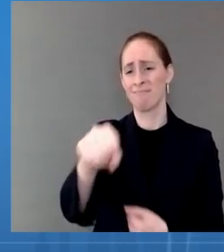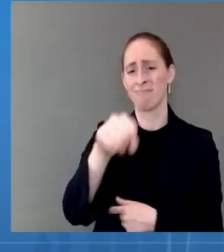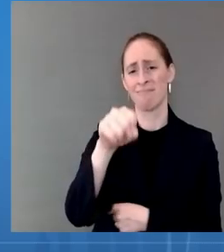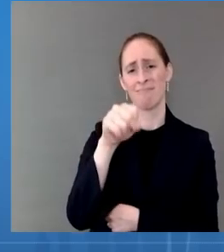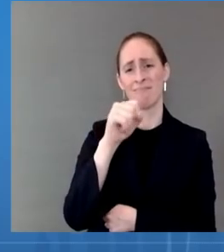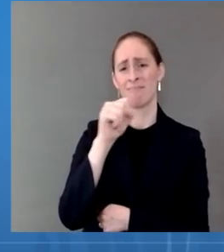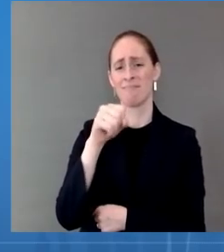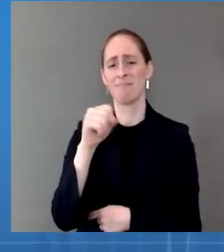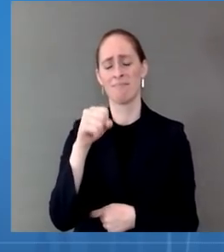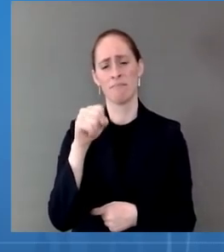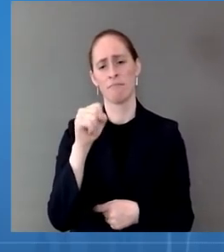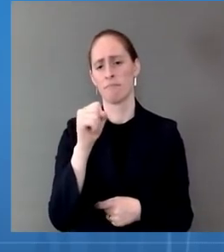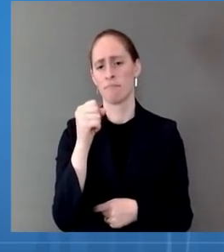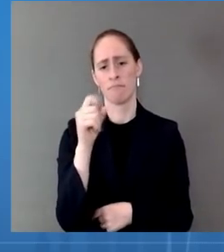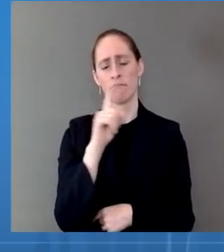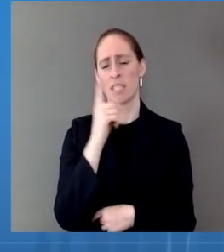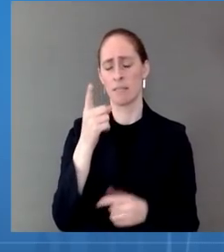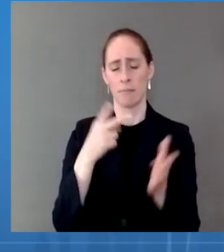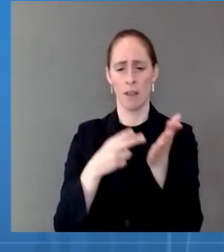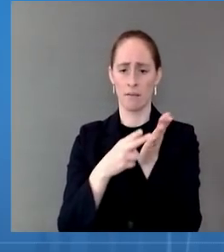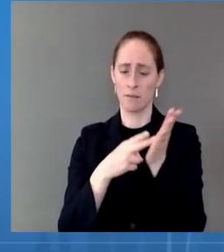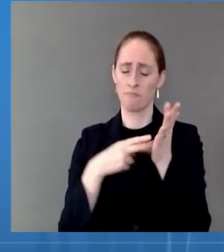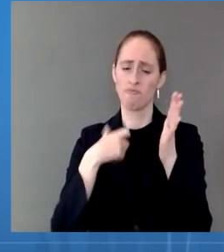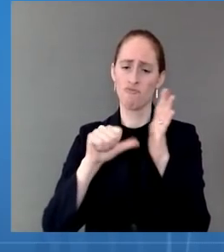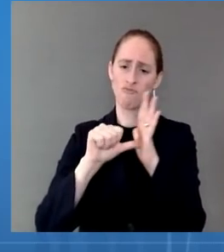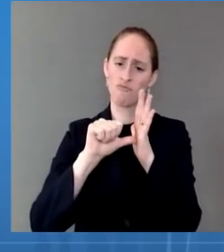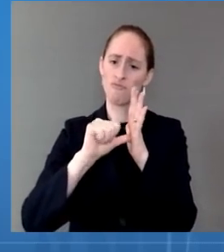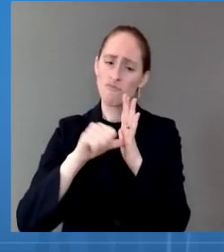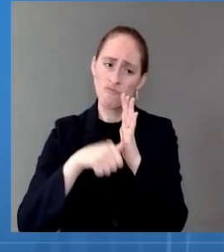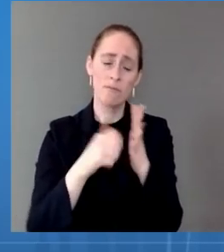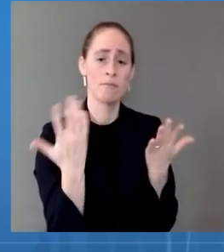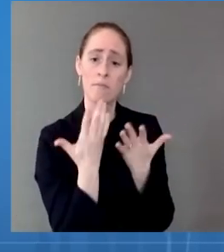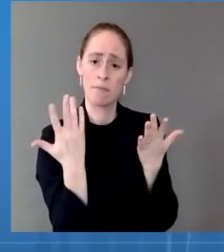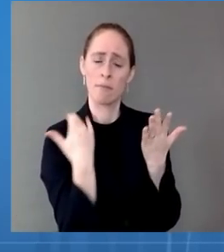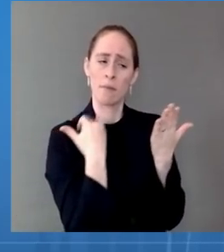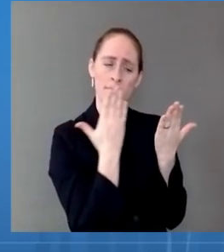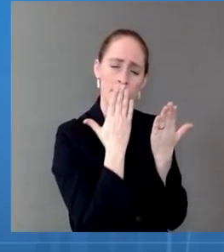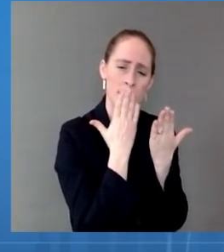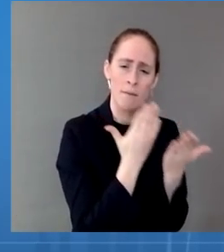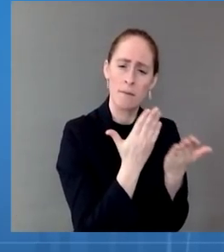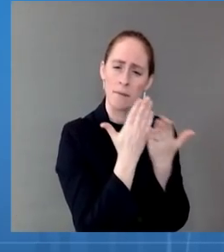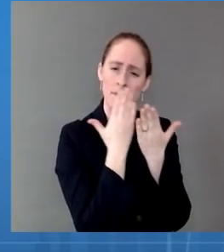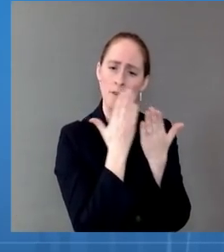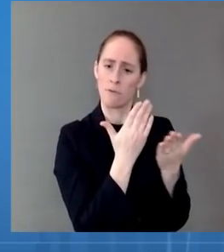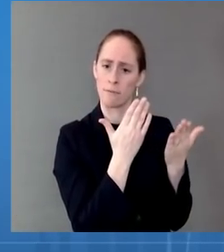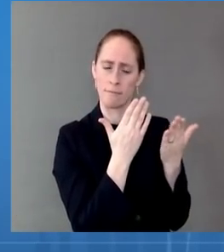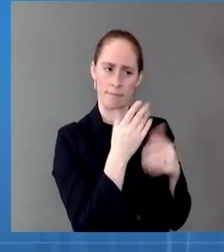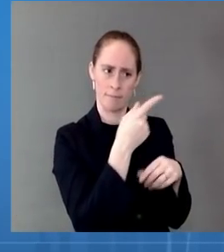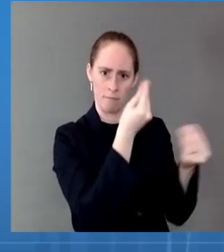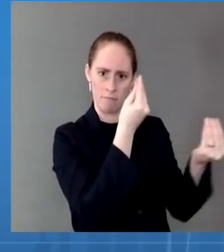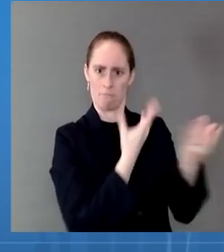and we can understand how they feel. Early on, when we first heard literally the first day